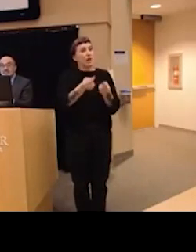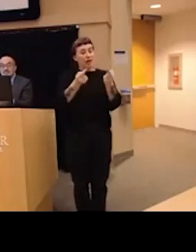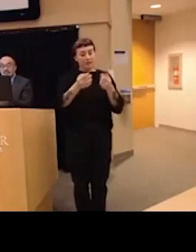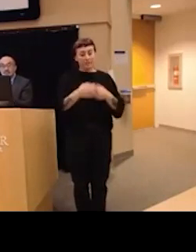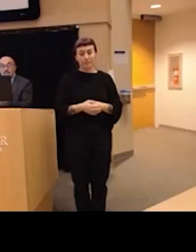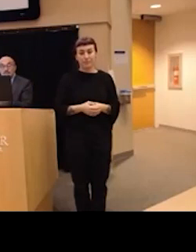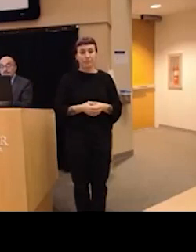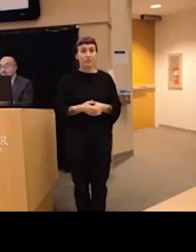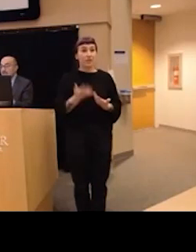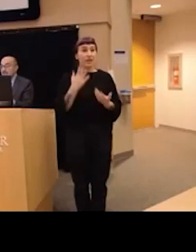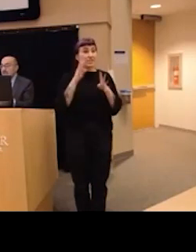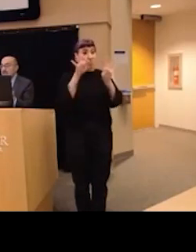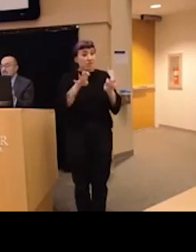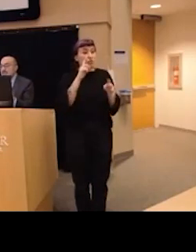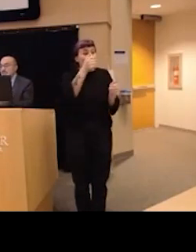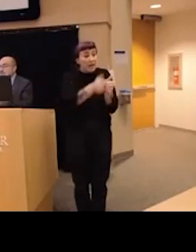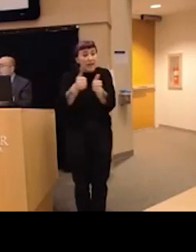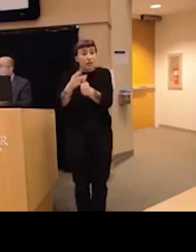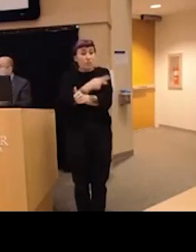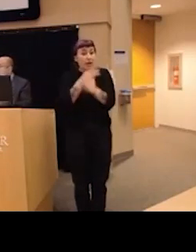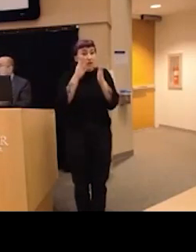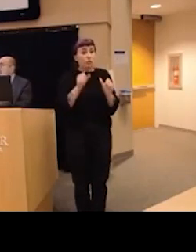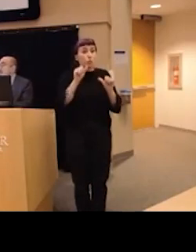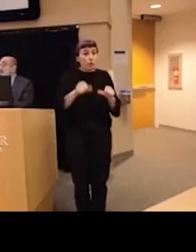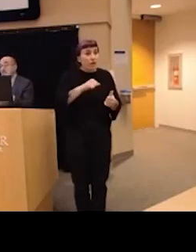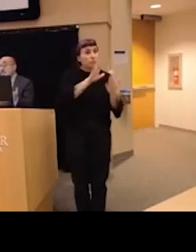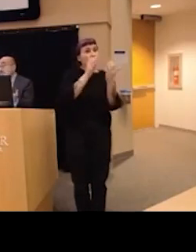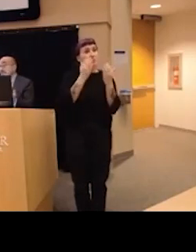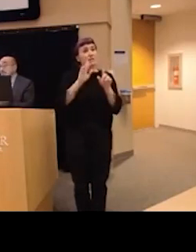mystery in every patient that you potentially can do a lot of things but there's also potential you